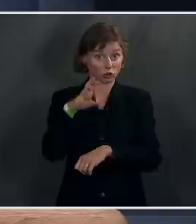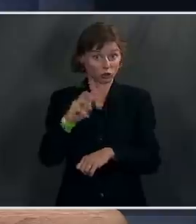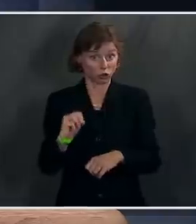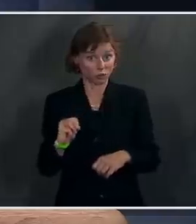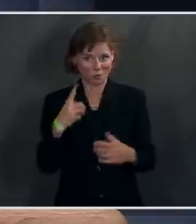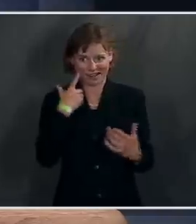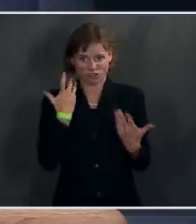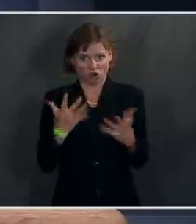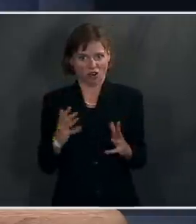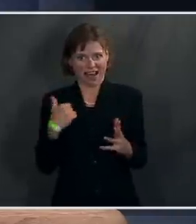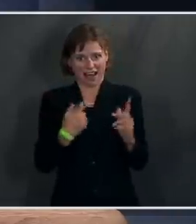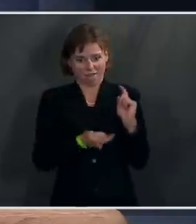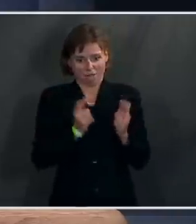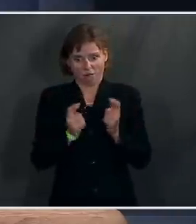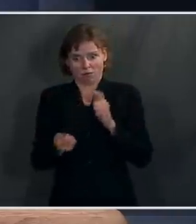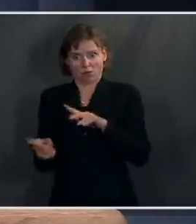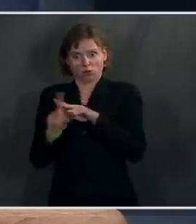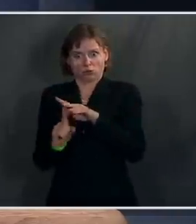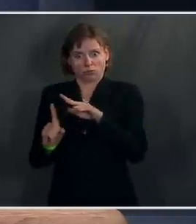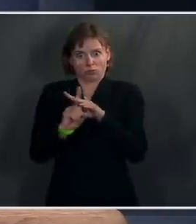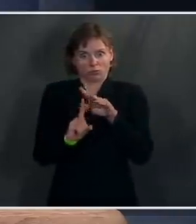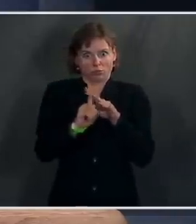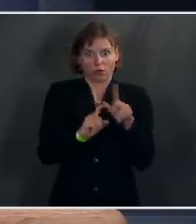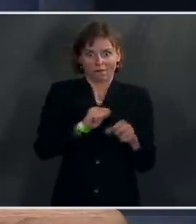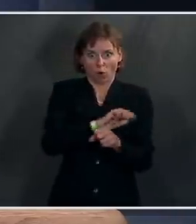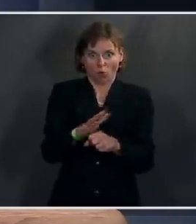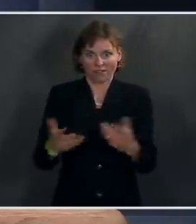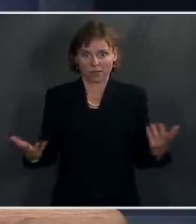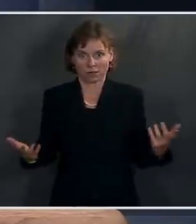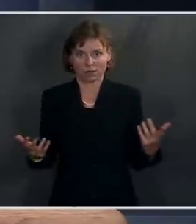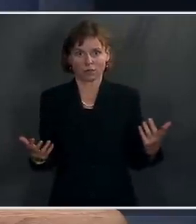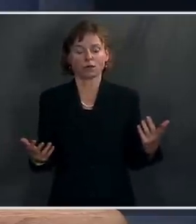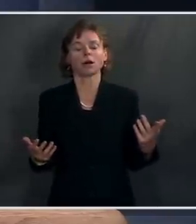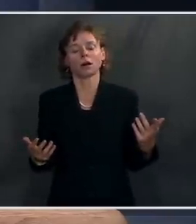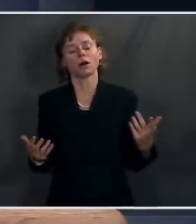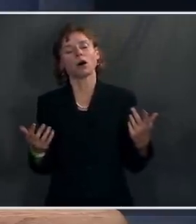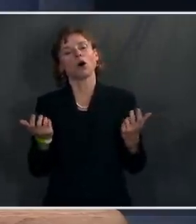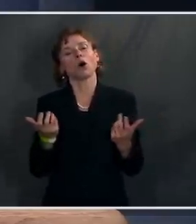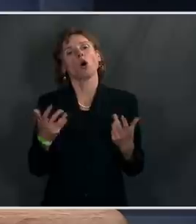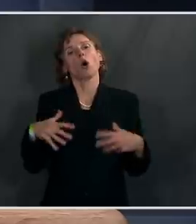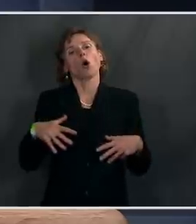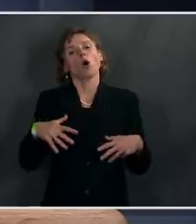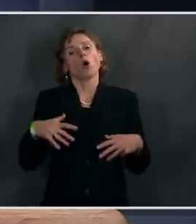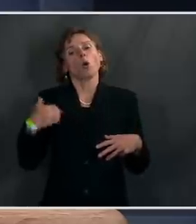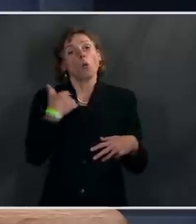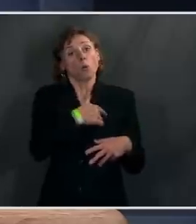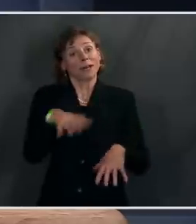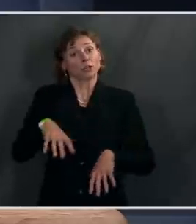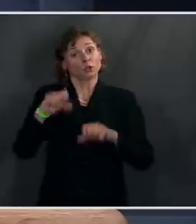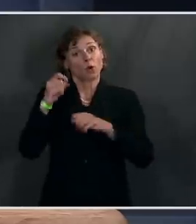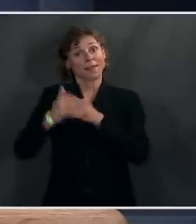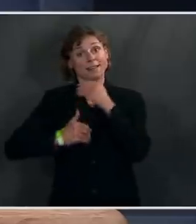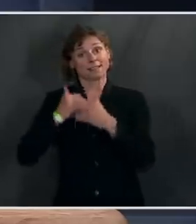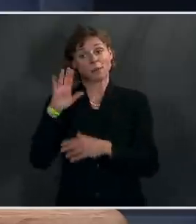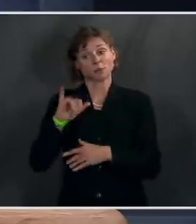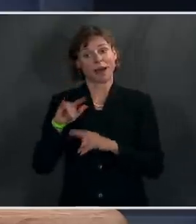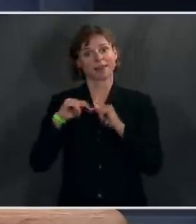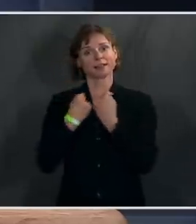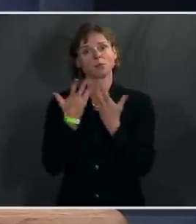Ms. Psaki: Well, these were steps taken, as you know, by our team in order to increase the safety of the American public.